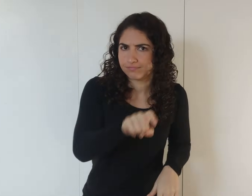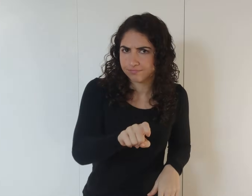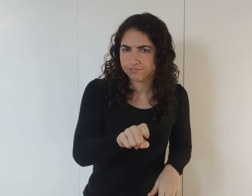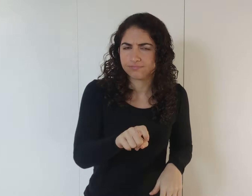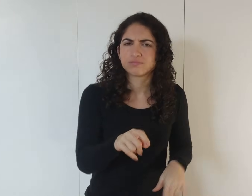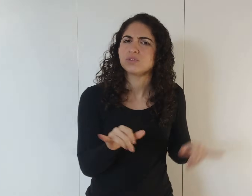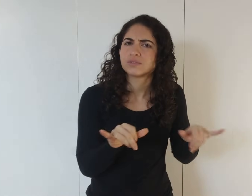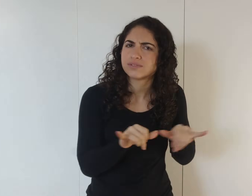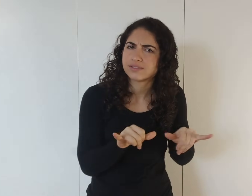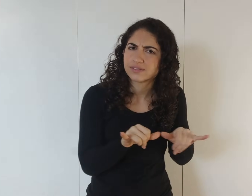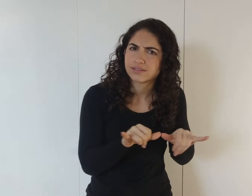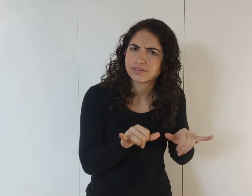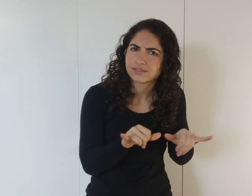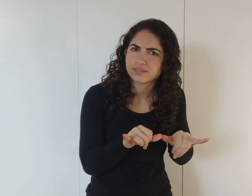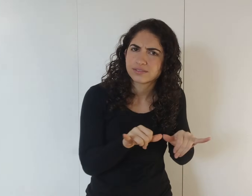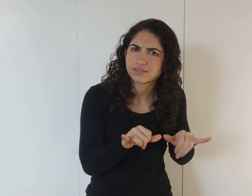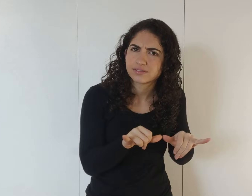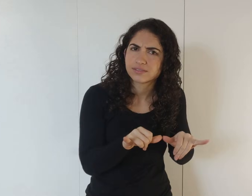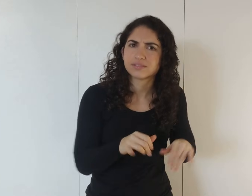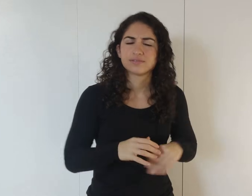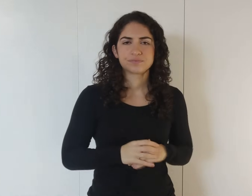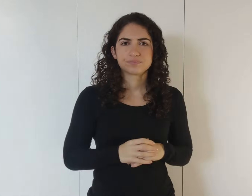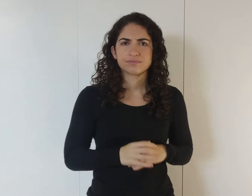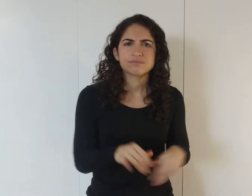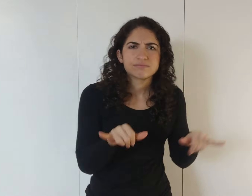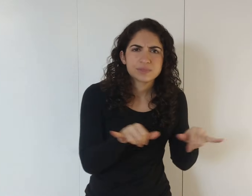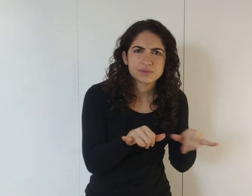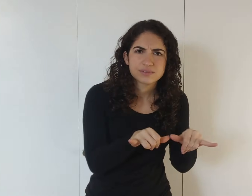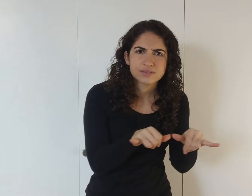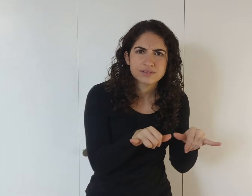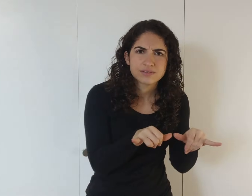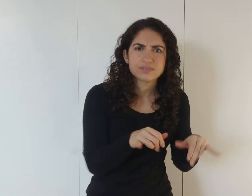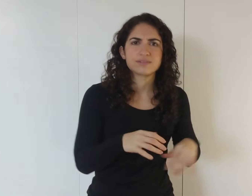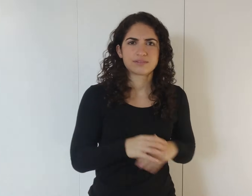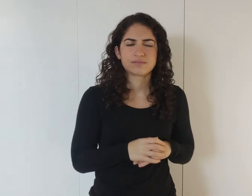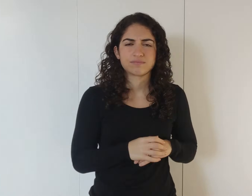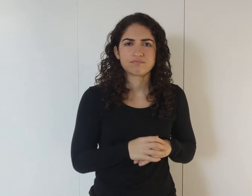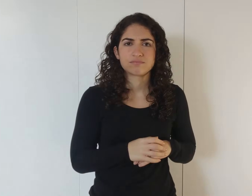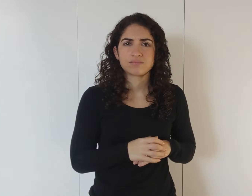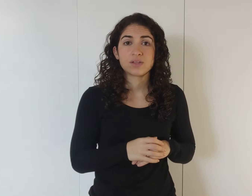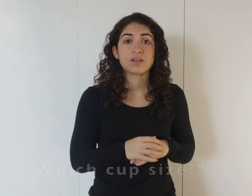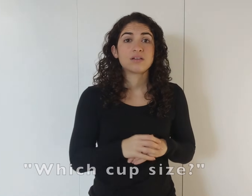Meaning I'm asking you what size, which size...